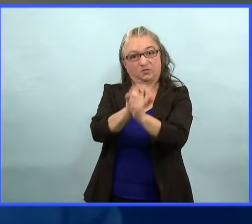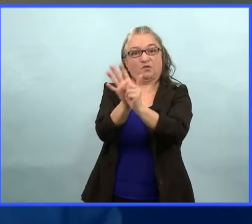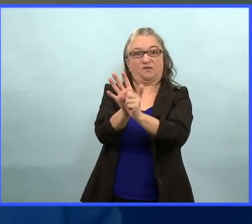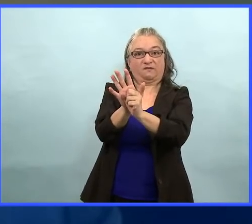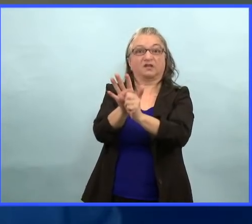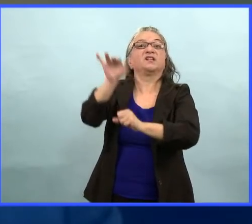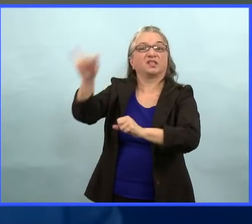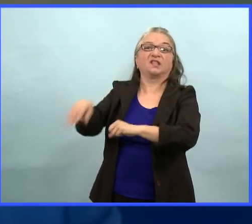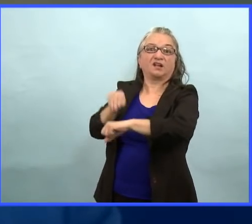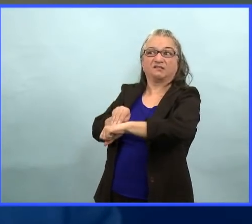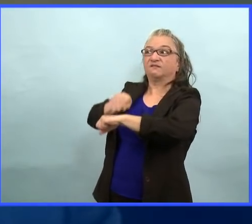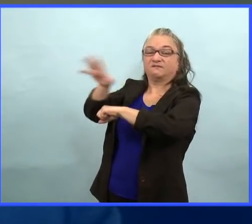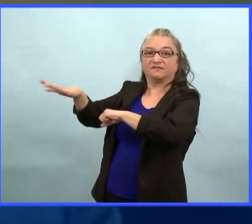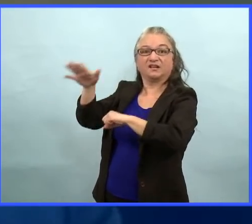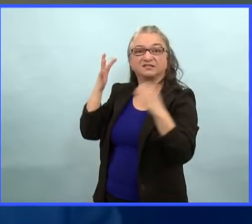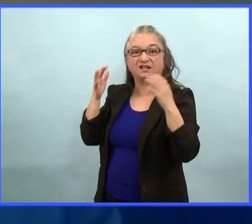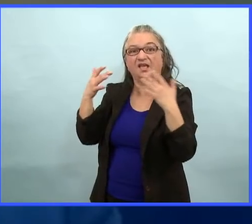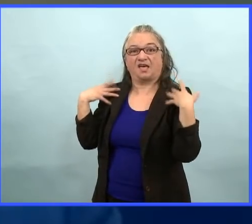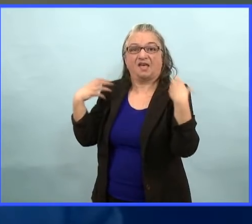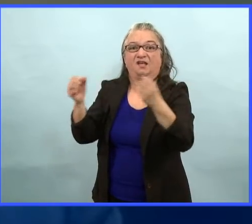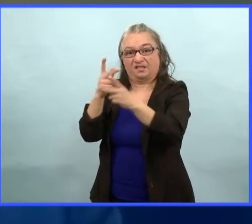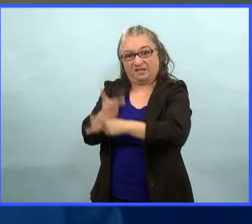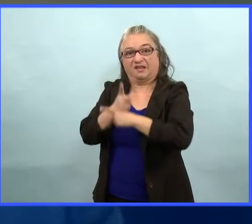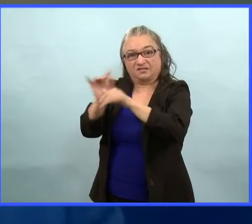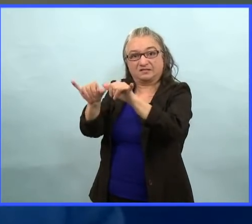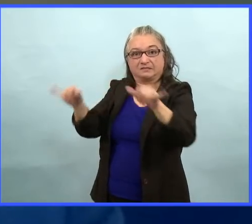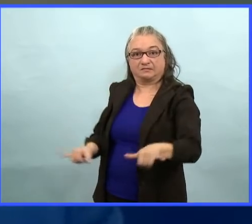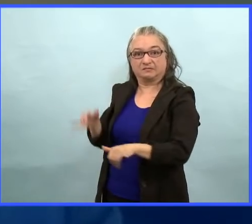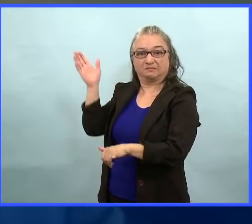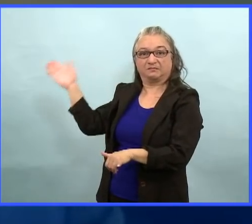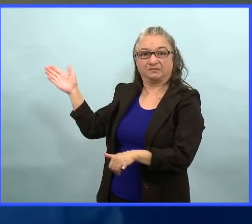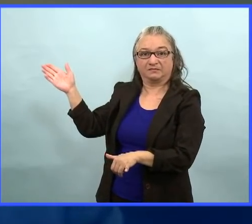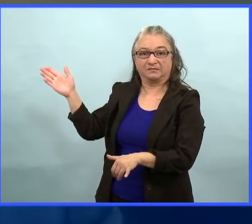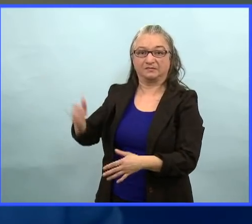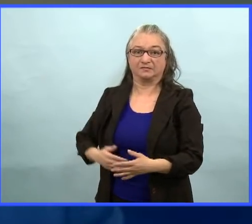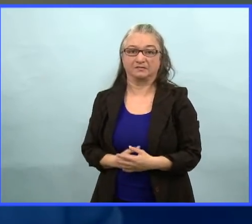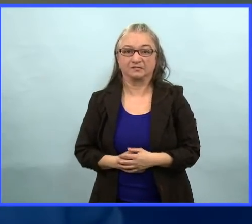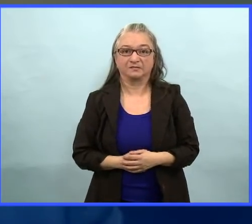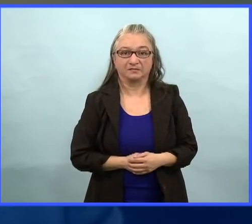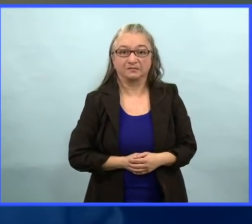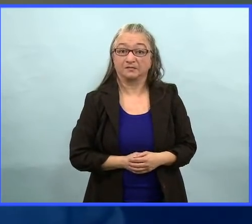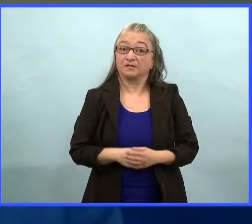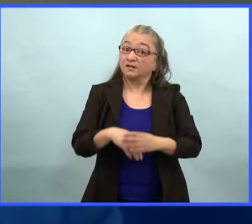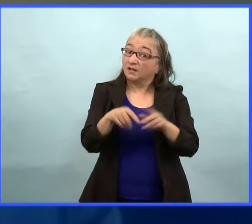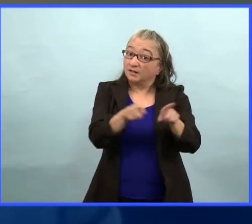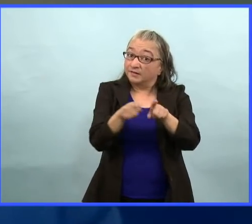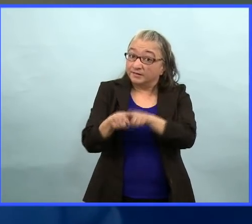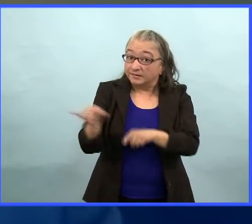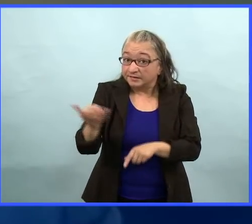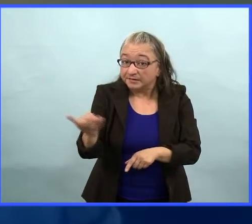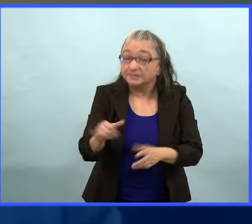and our health care providers it similarly doesn't change how we treat or cohort patients